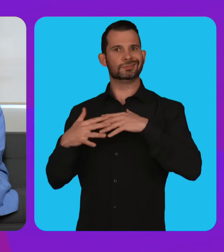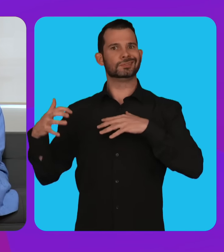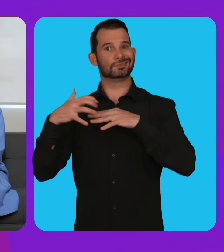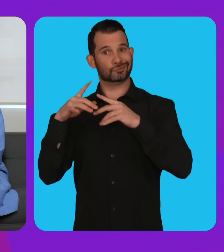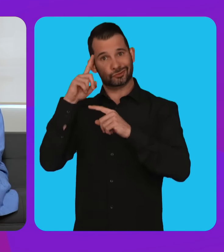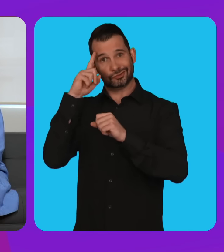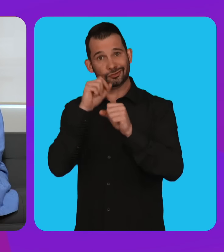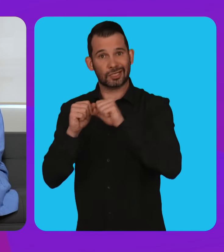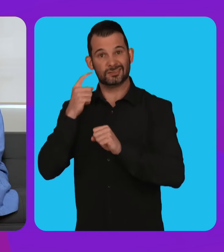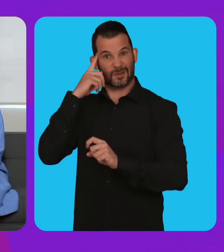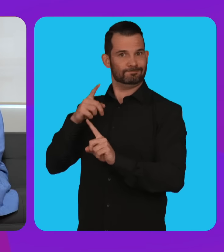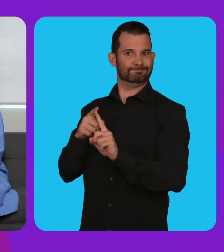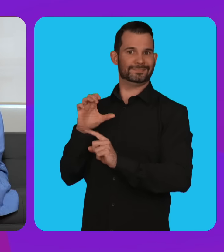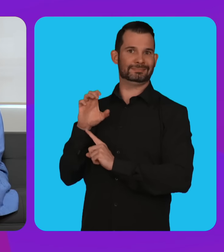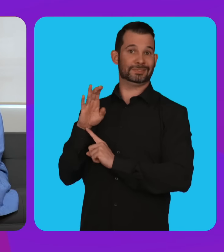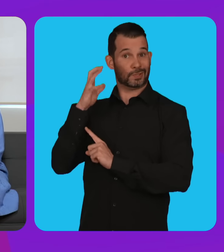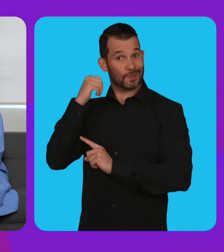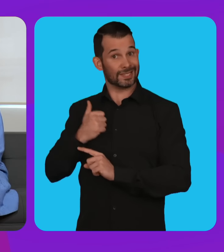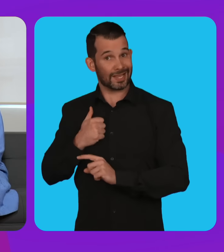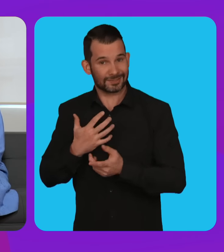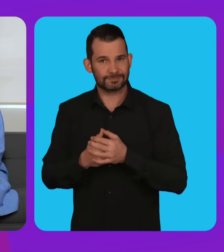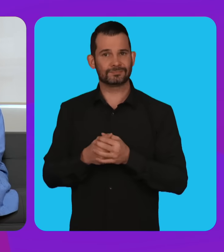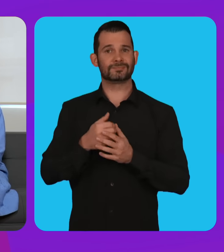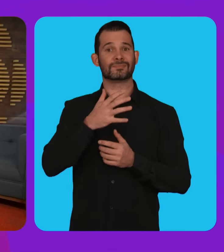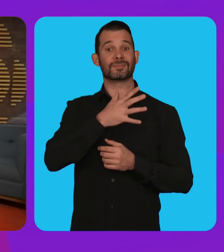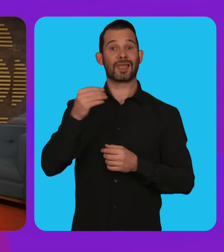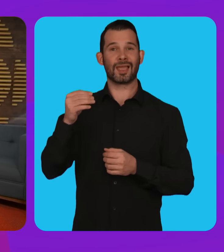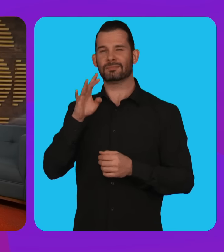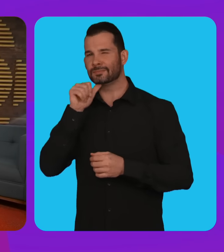strategy for CBC/Radio-Canada. And [French].